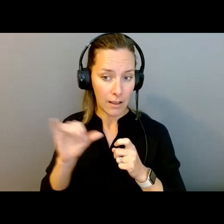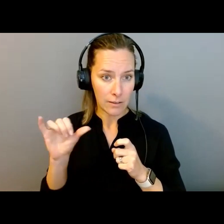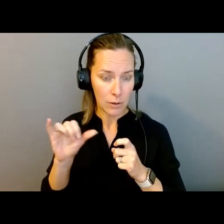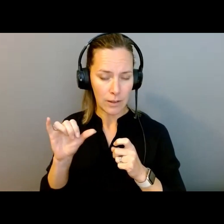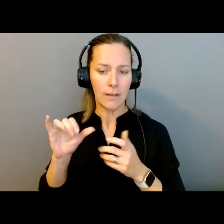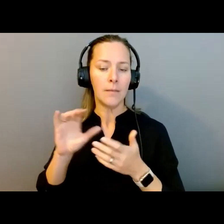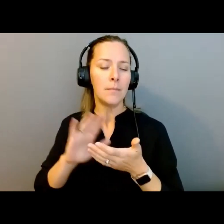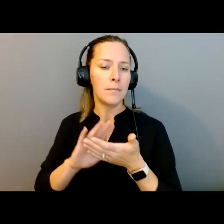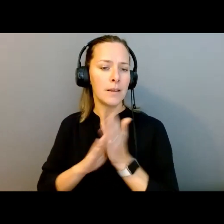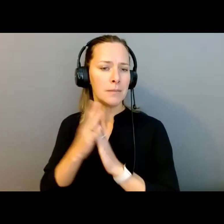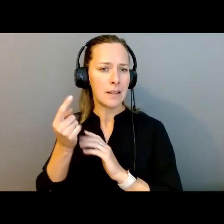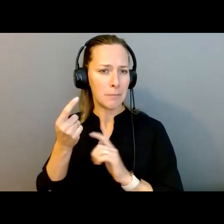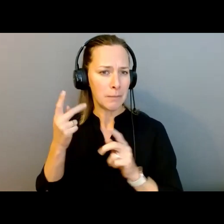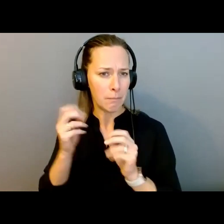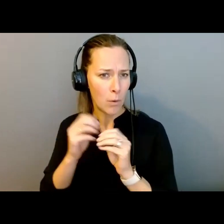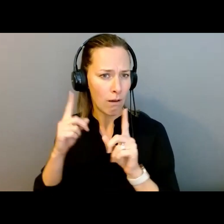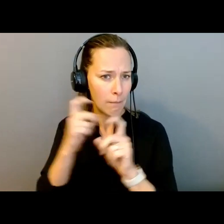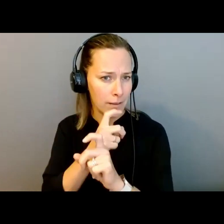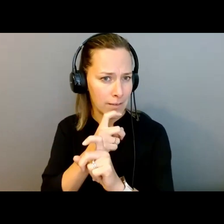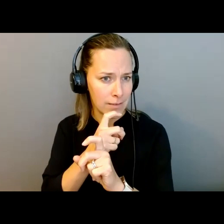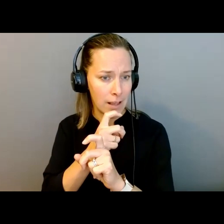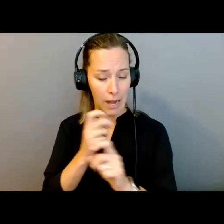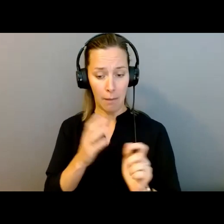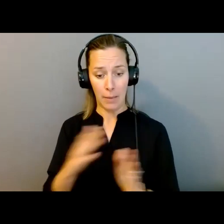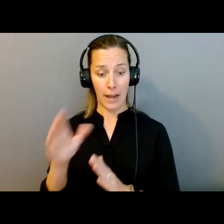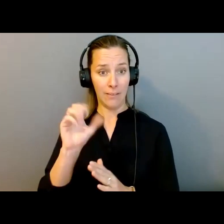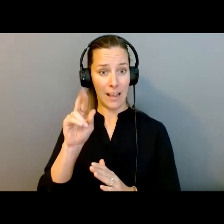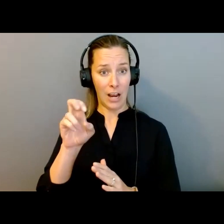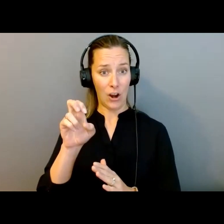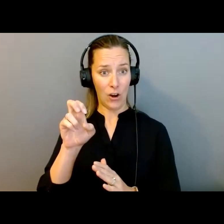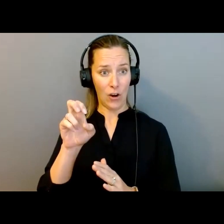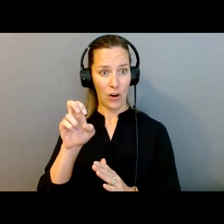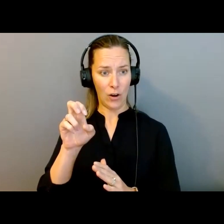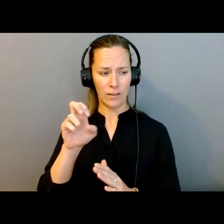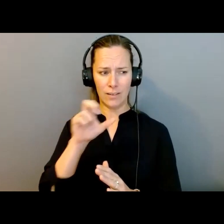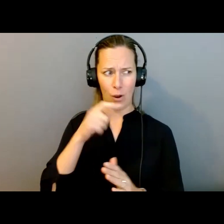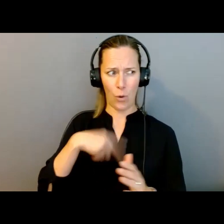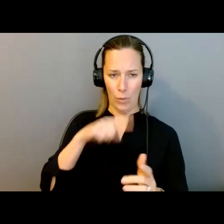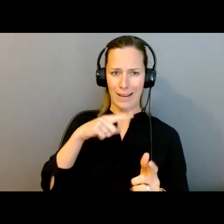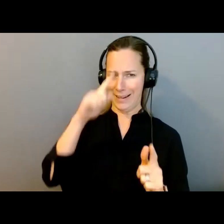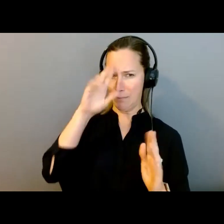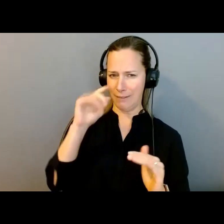things and the plan of care is not really what would be humanely expected. I see a big disconnect